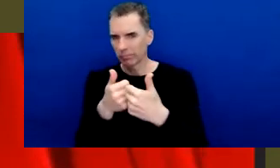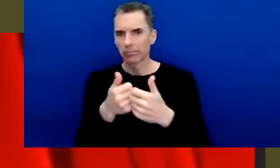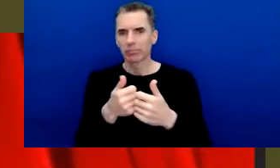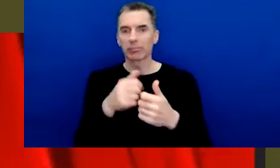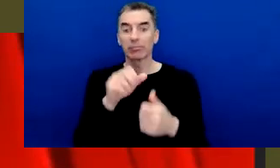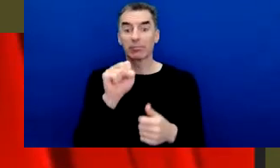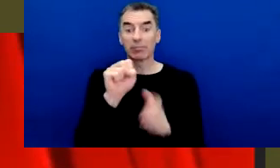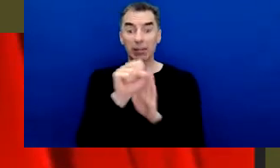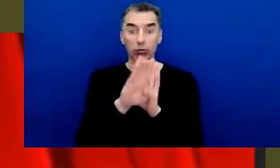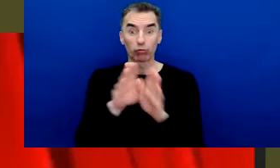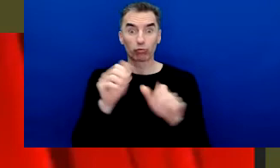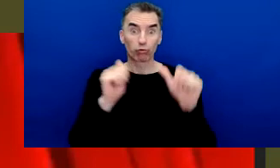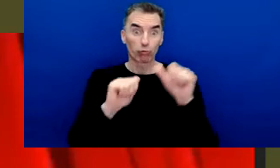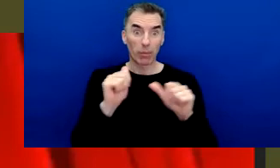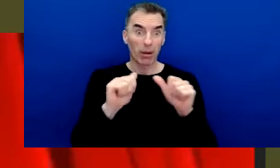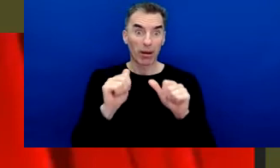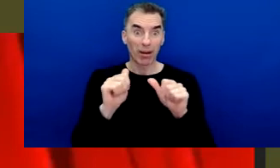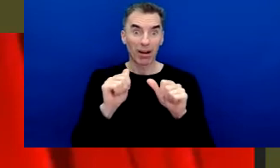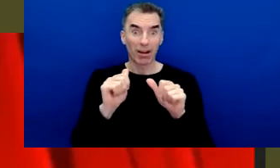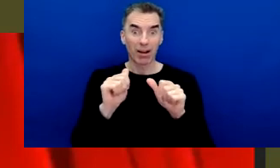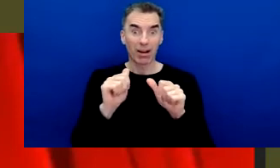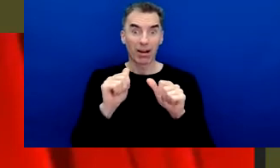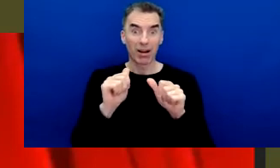because now we're going to move to creating a welcoming environment